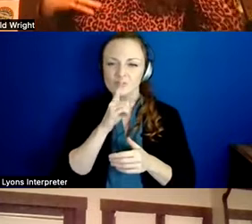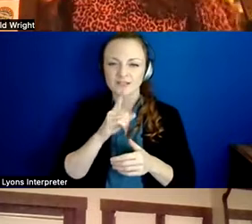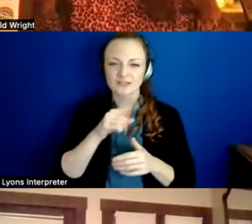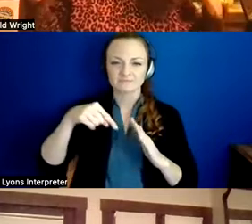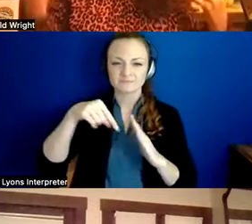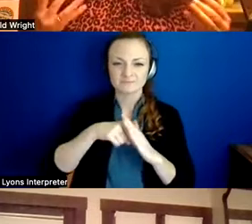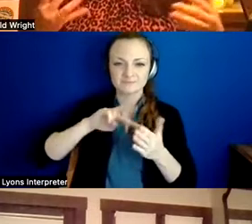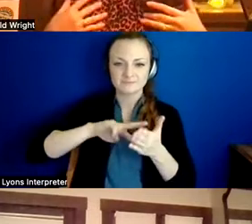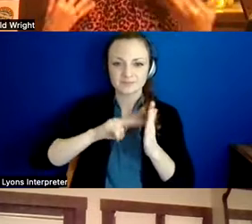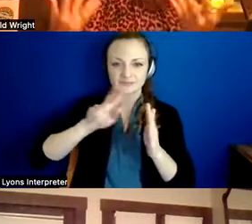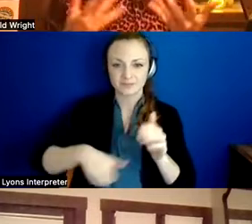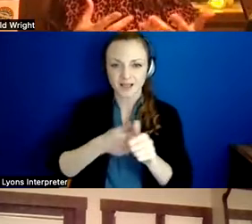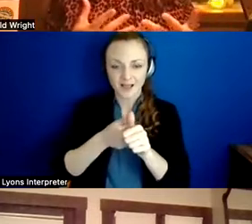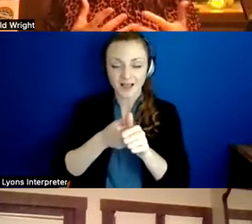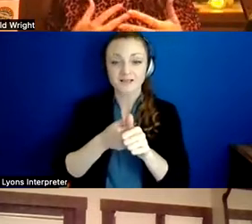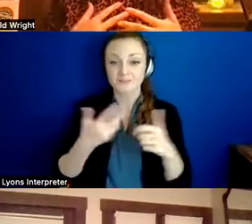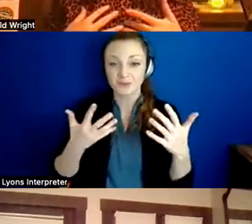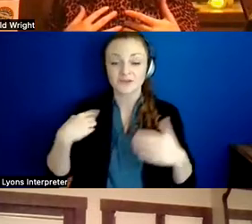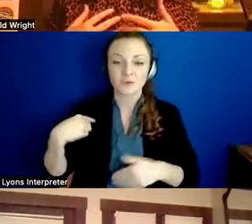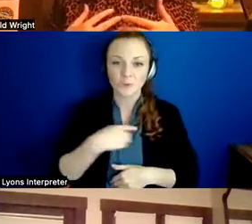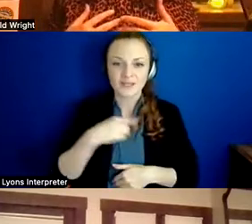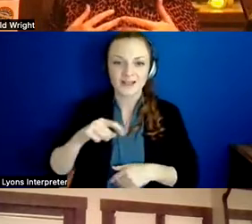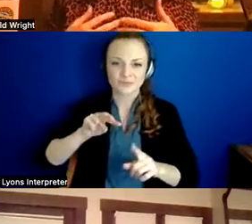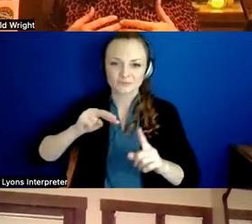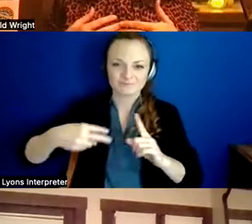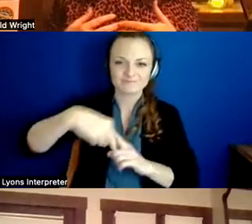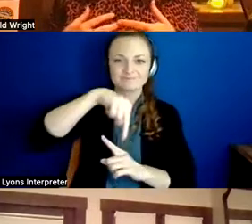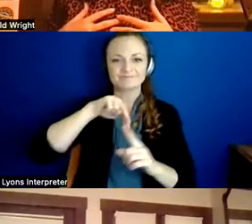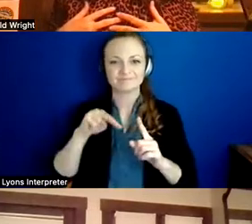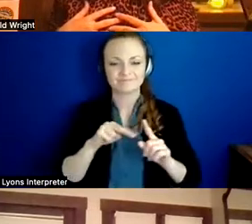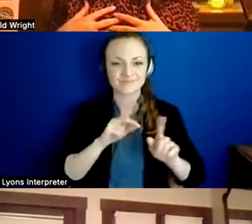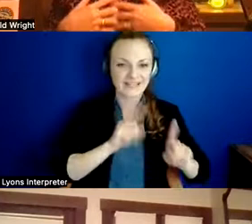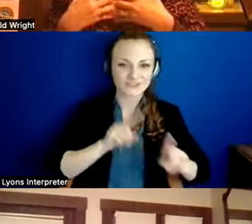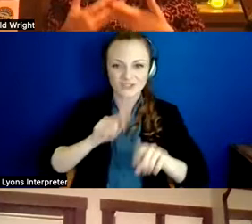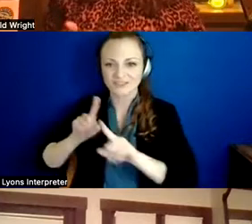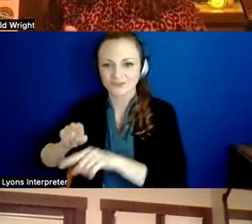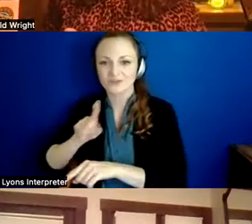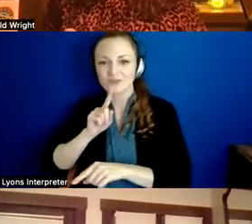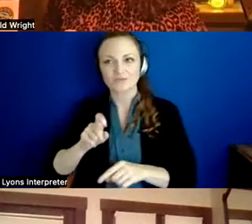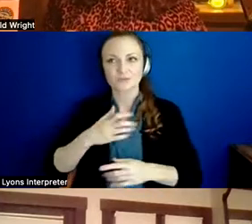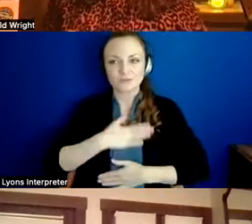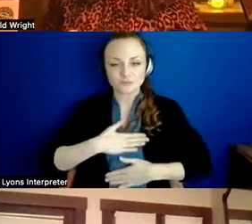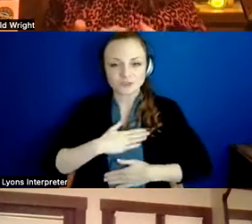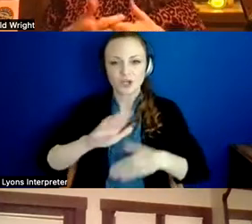we answer all sides of us right the wiveside the